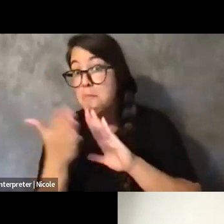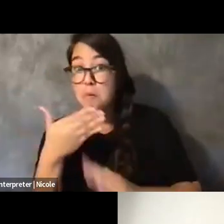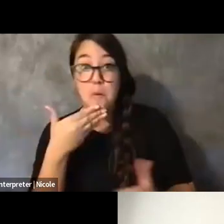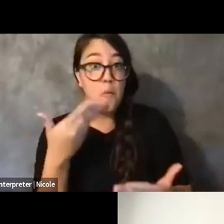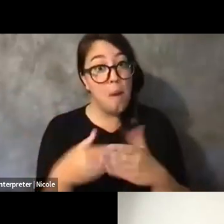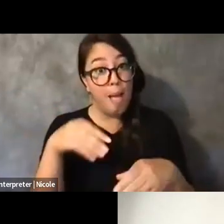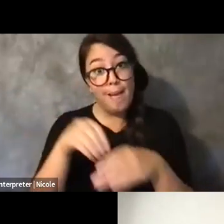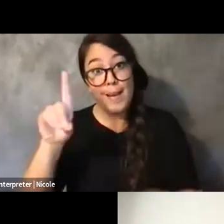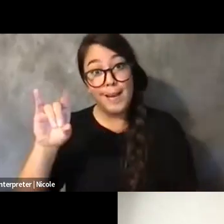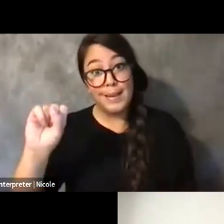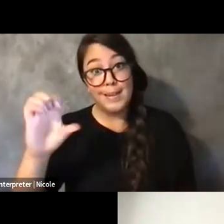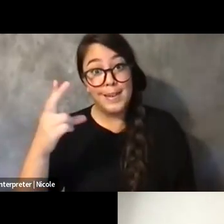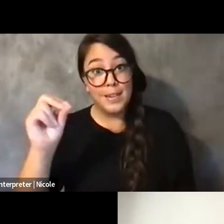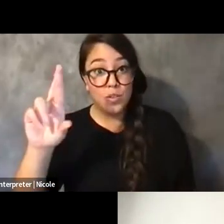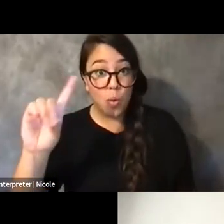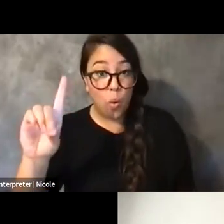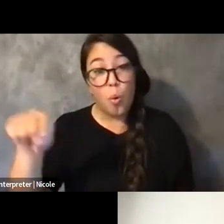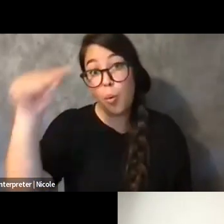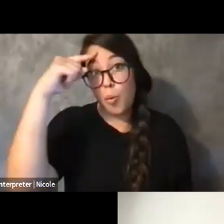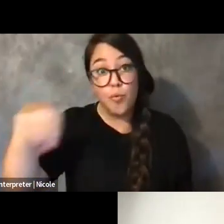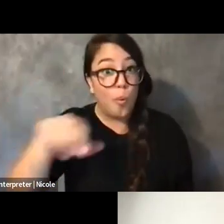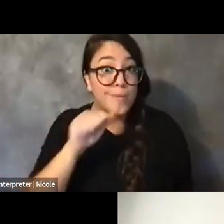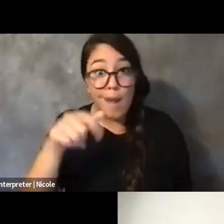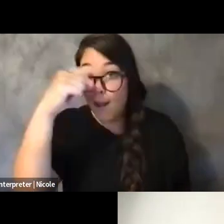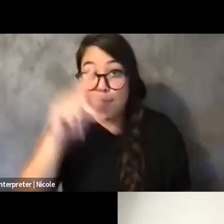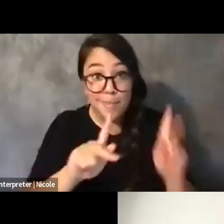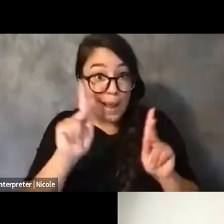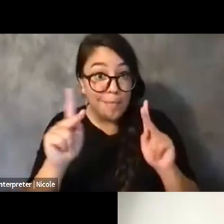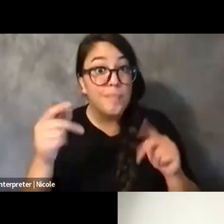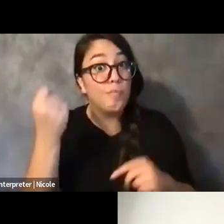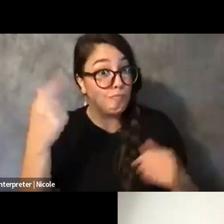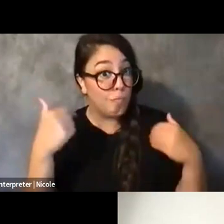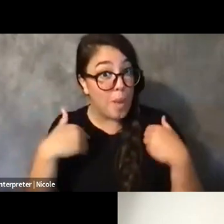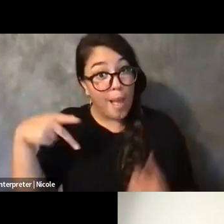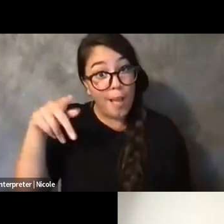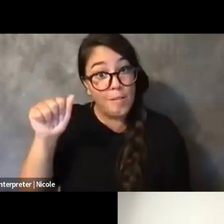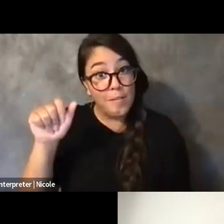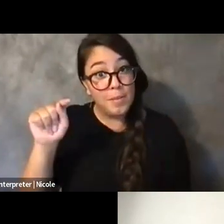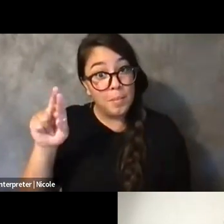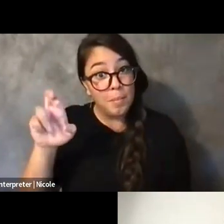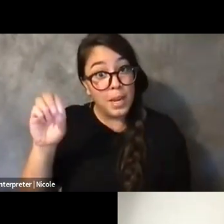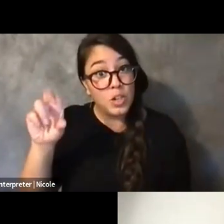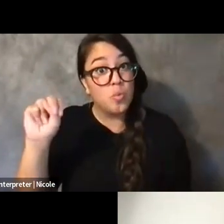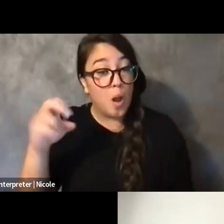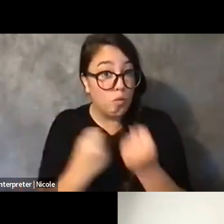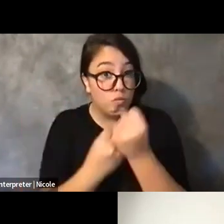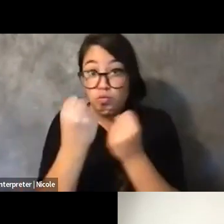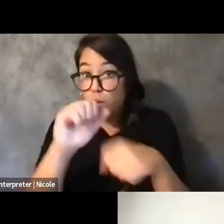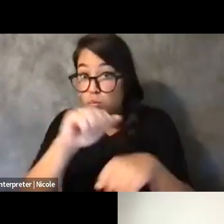For non-Black folks, we've got a Patreon structure and that has been working decently.